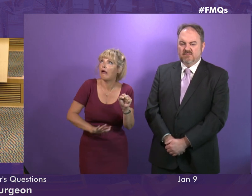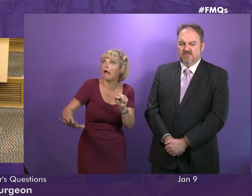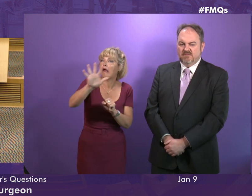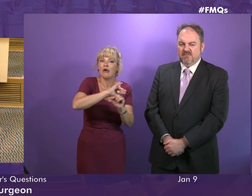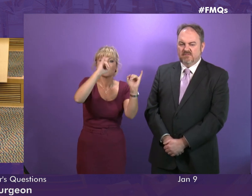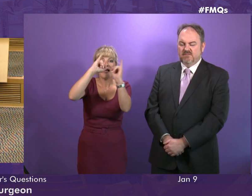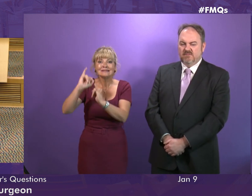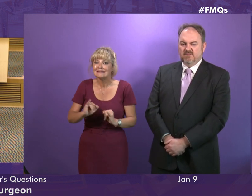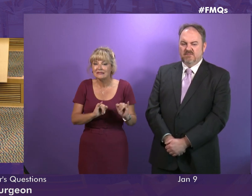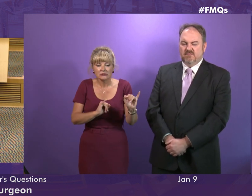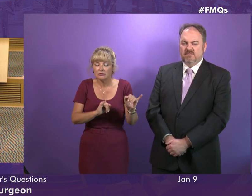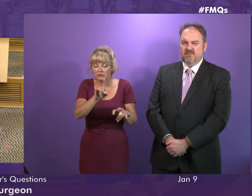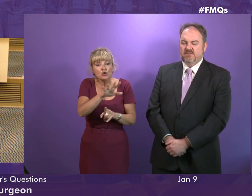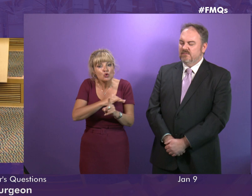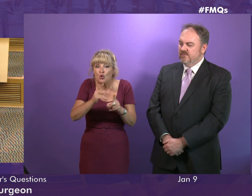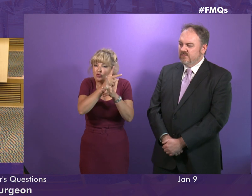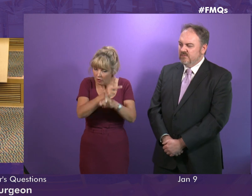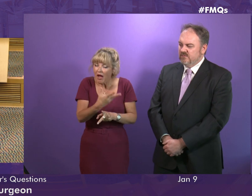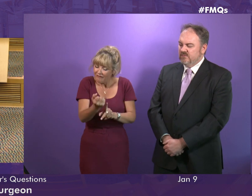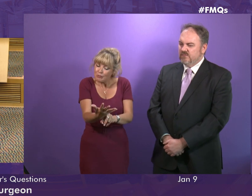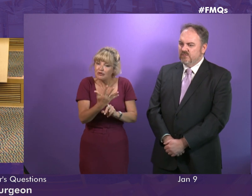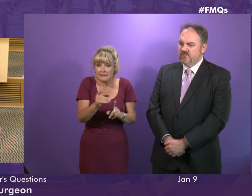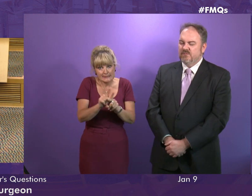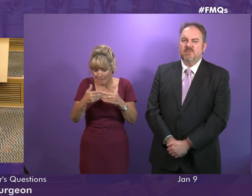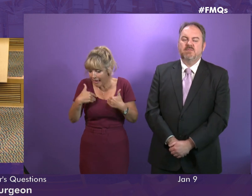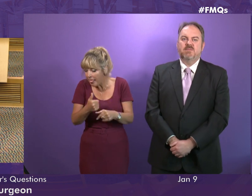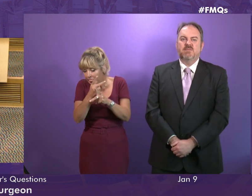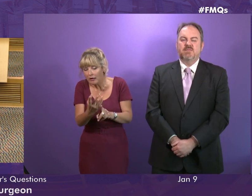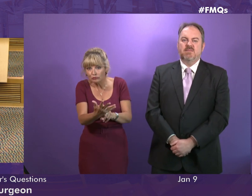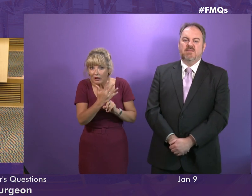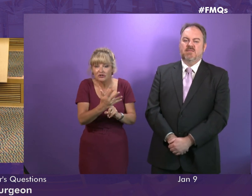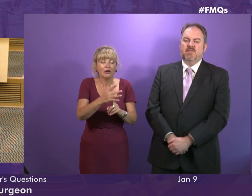Social care is under pressure, as are healthcare and public services, because of the austerity—[Interruption.]